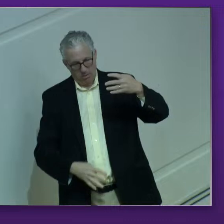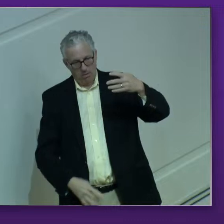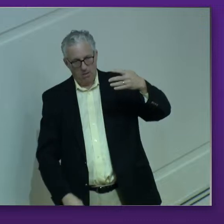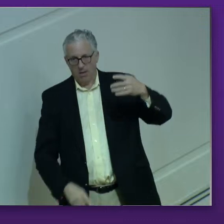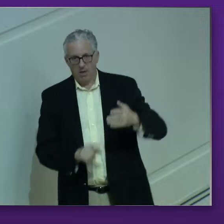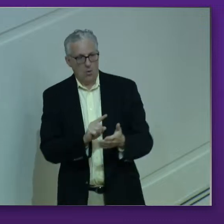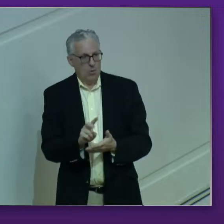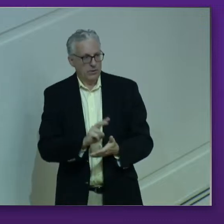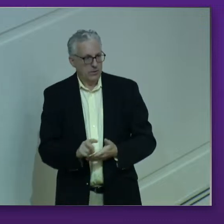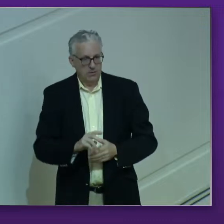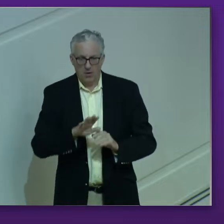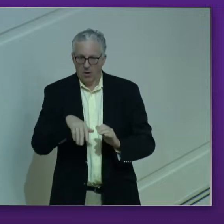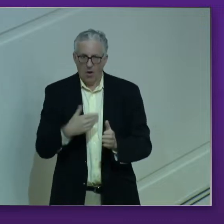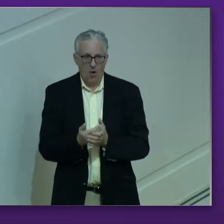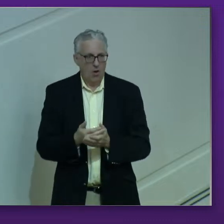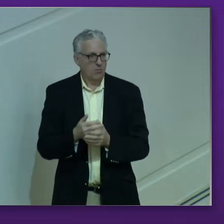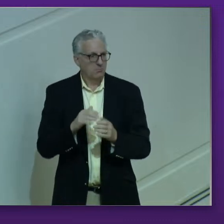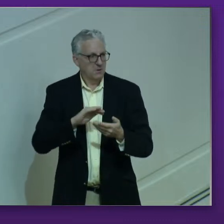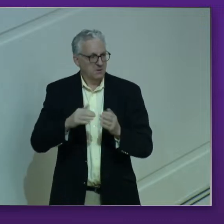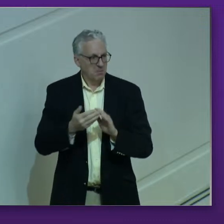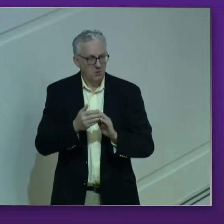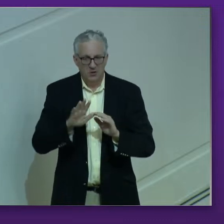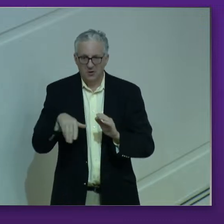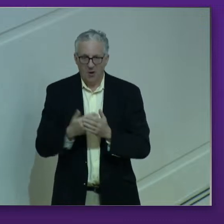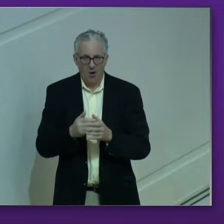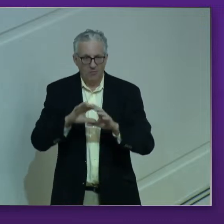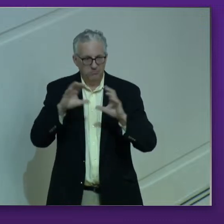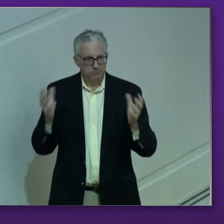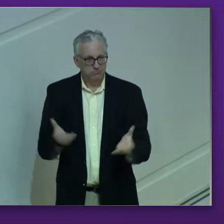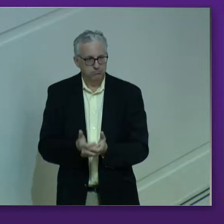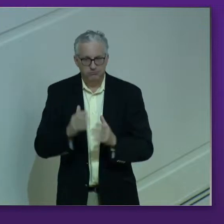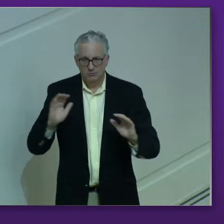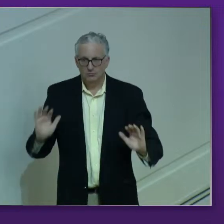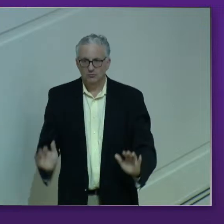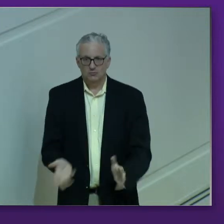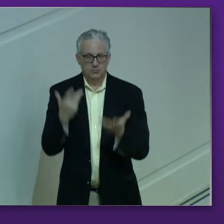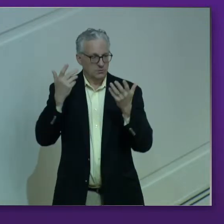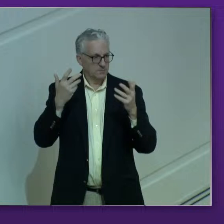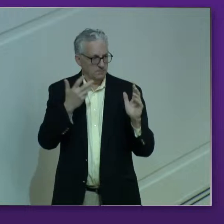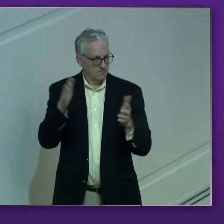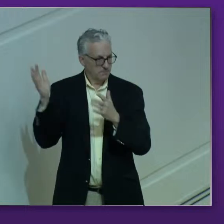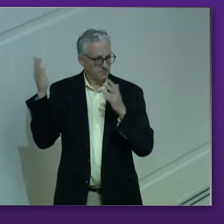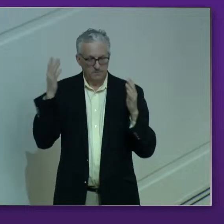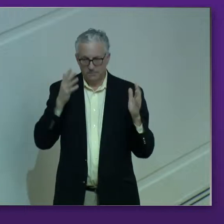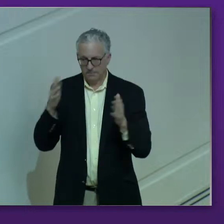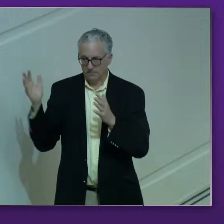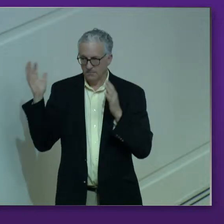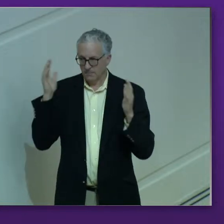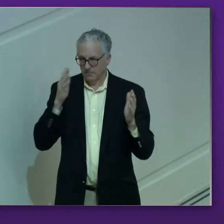THIS IS A FEW MOMENTS TO UPLIFT AND AMPLIFY SOME OF IMPACT BUT WE ALL KNOW WE CAN SPEND